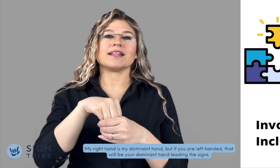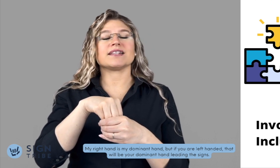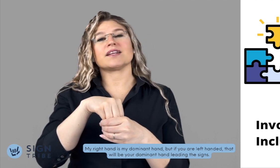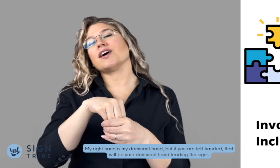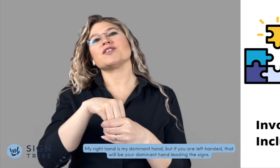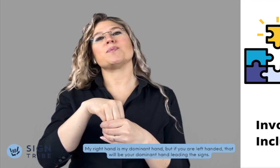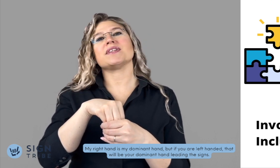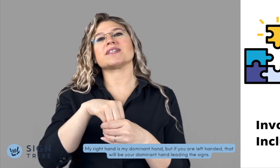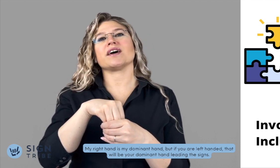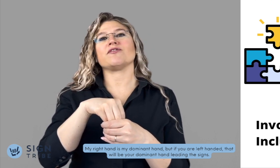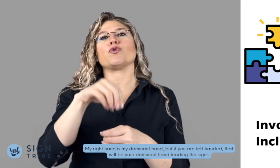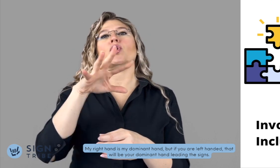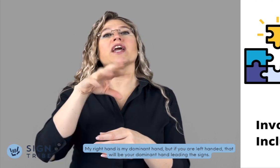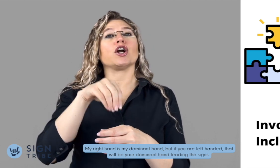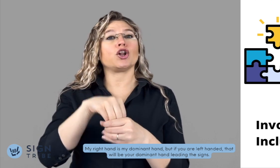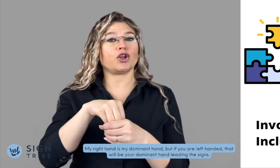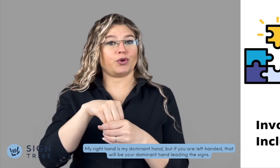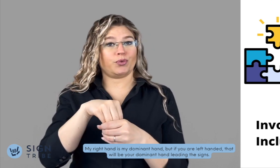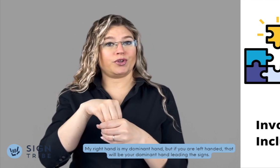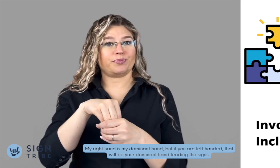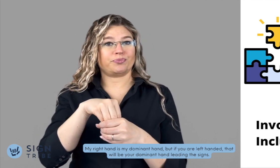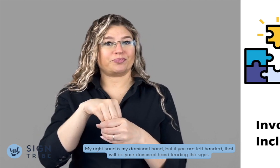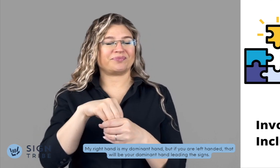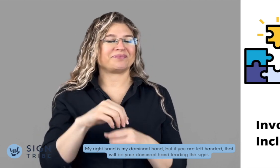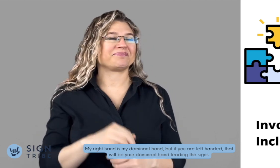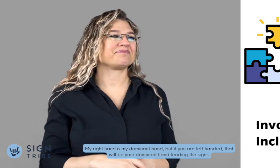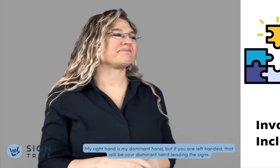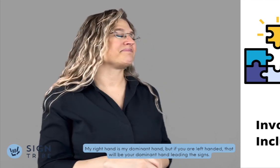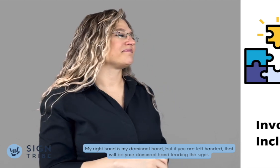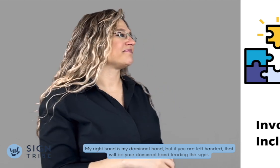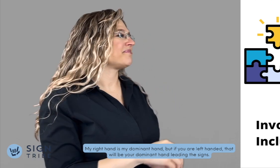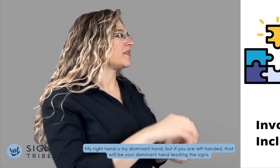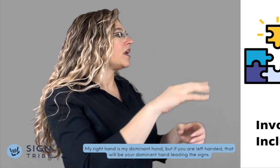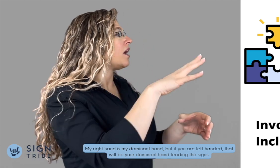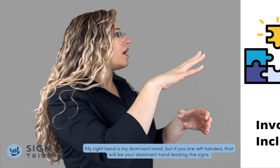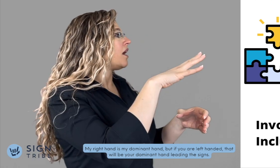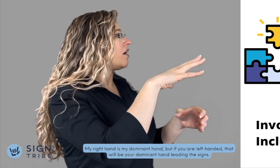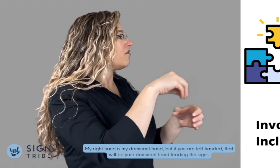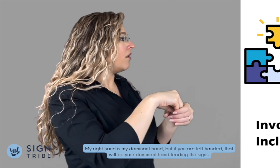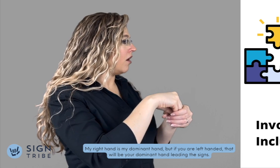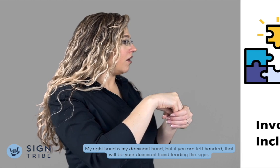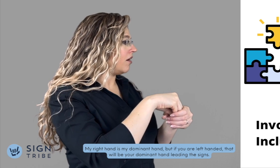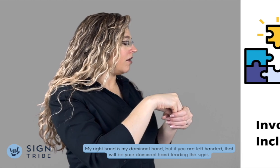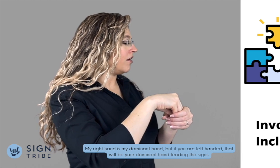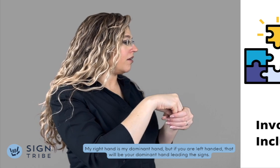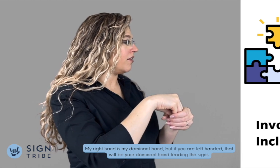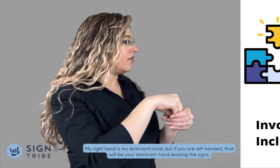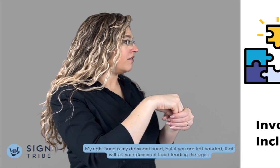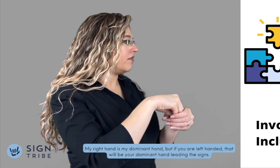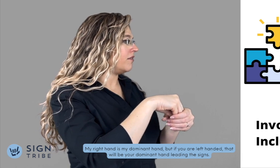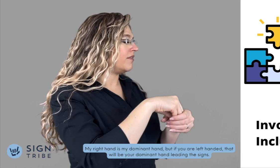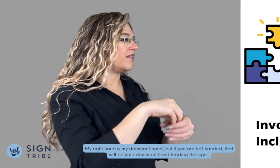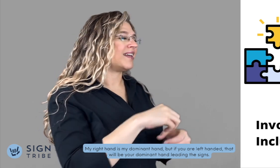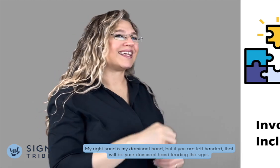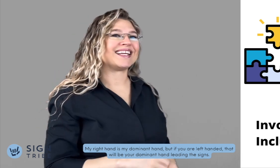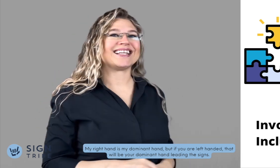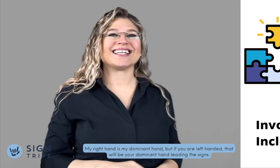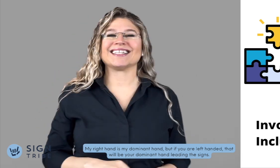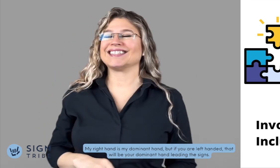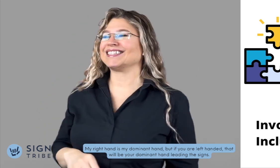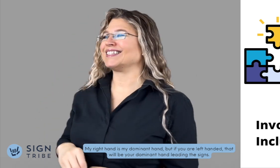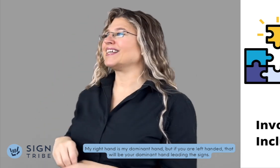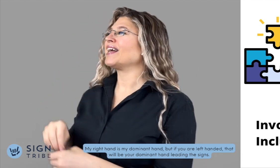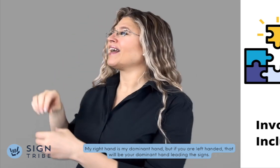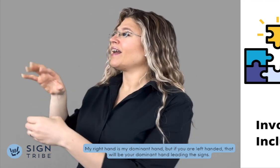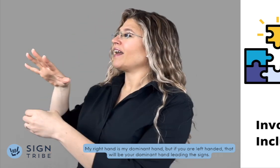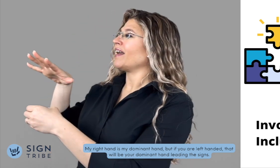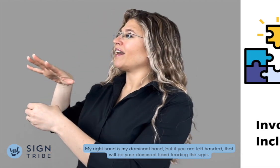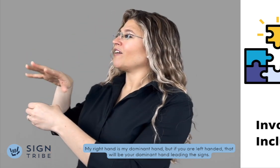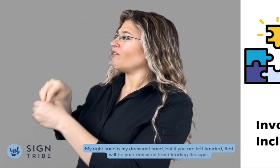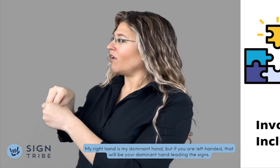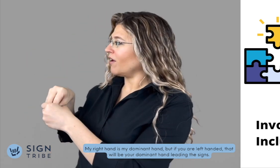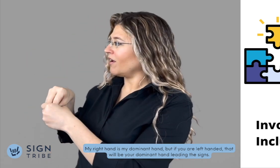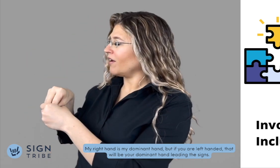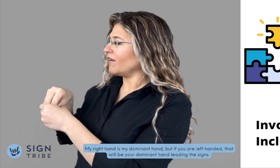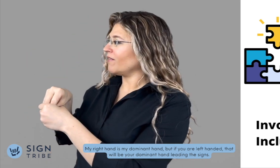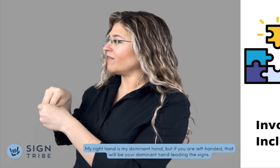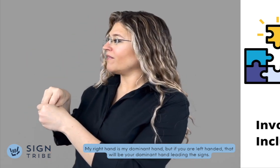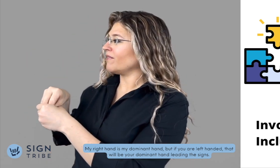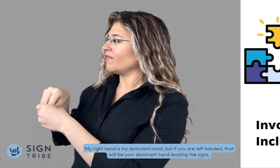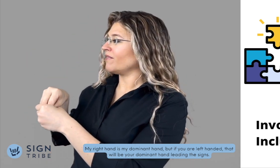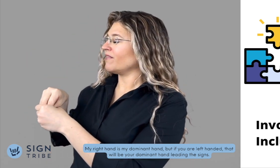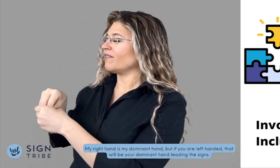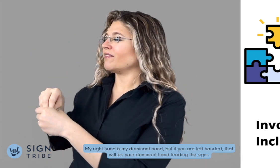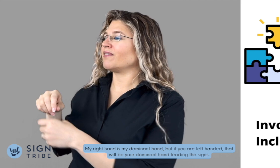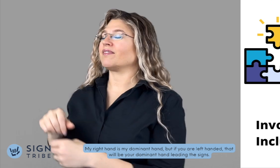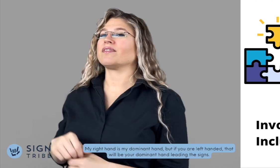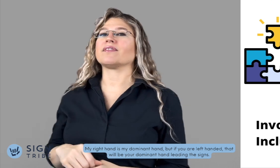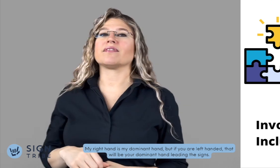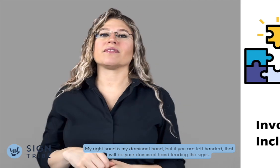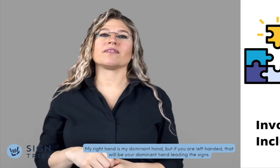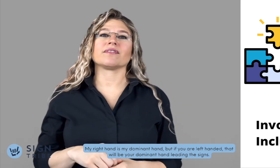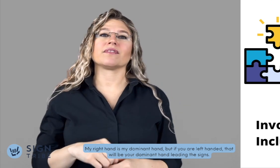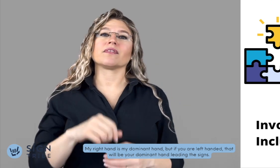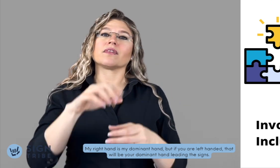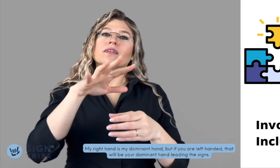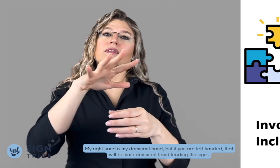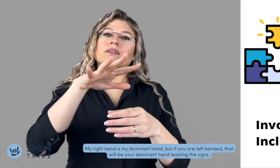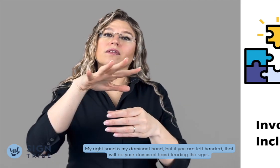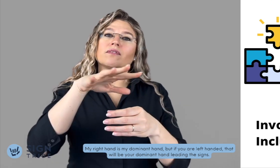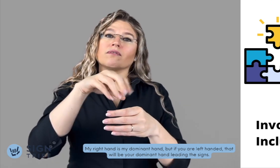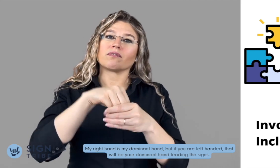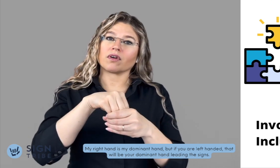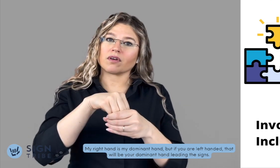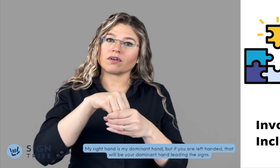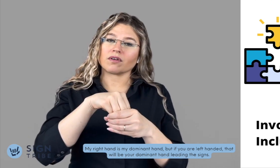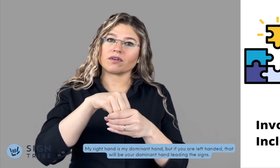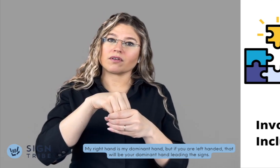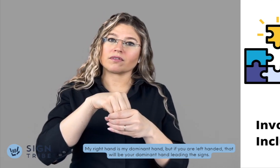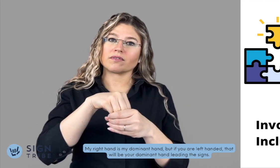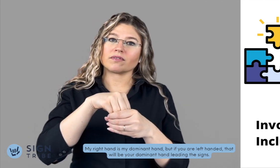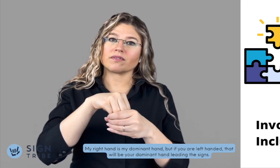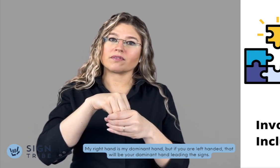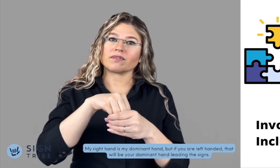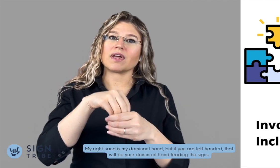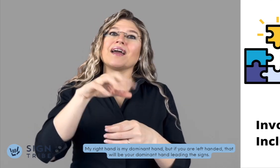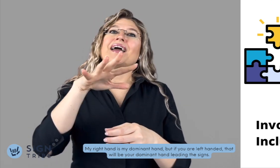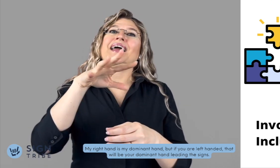This can also be the sign for include.